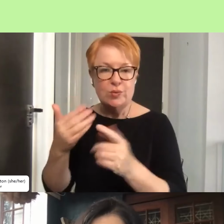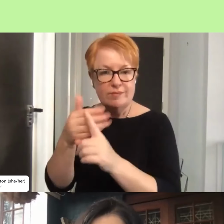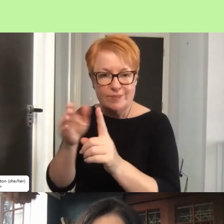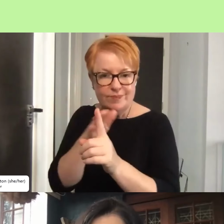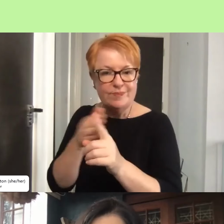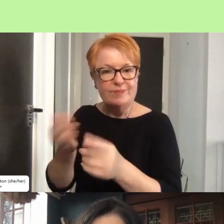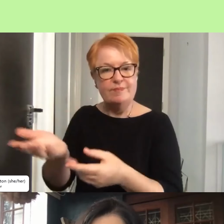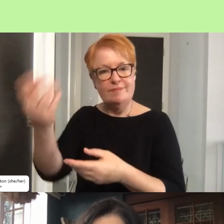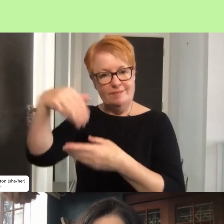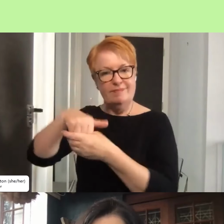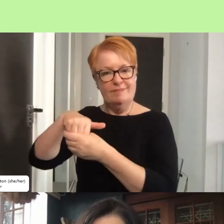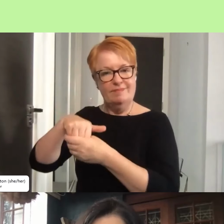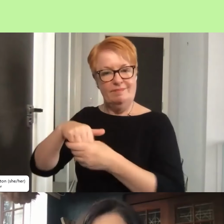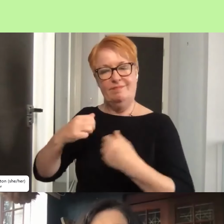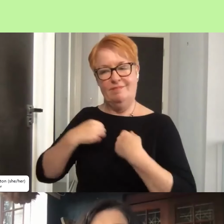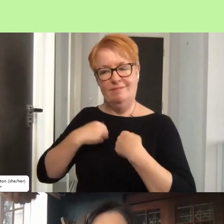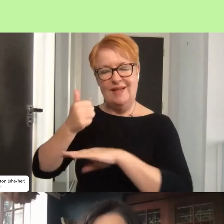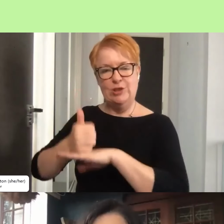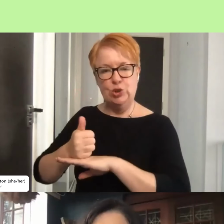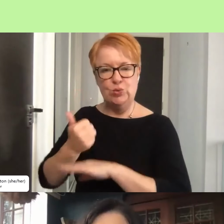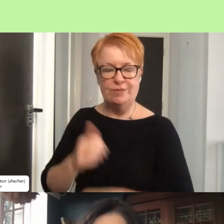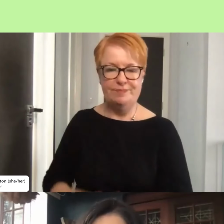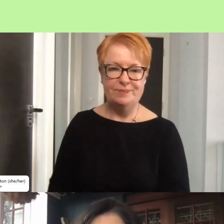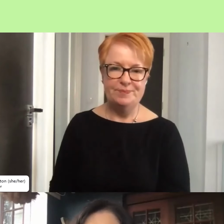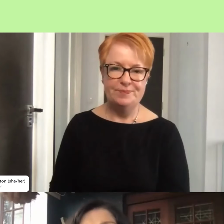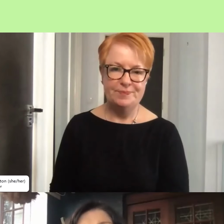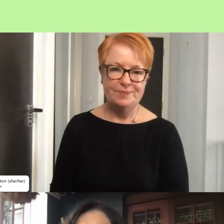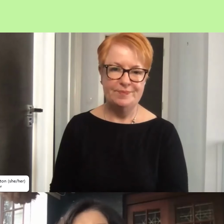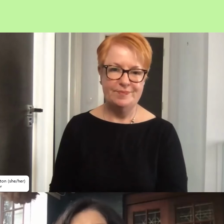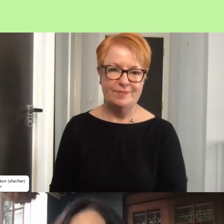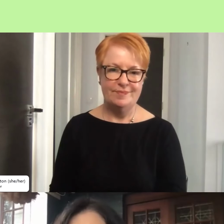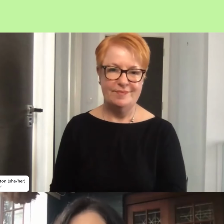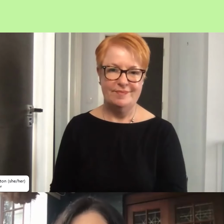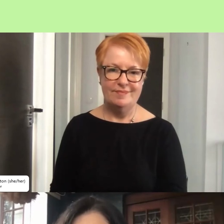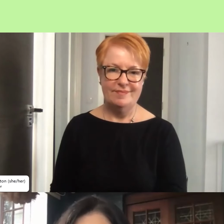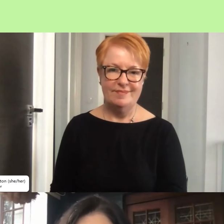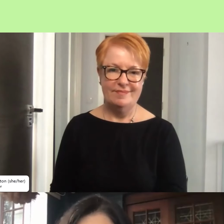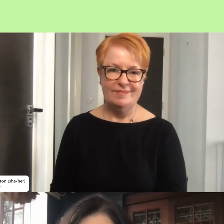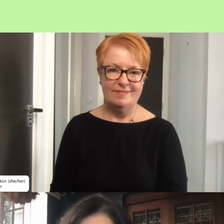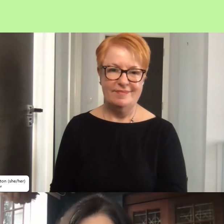institutional social media space, which is for me, kind of like little bit revolutionary